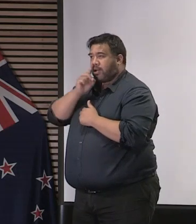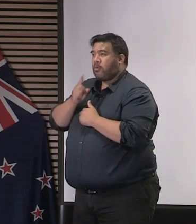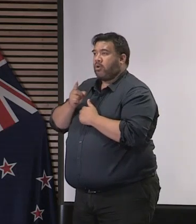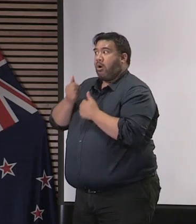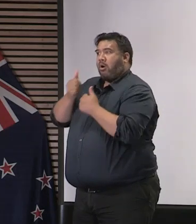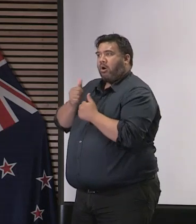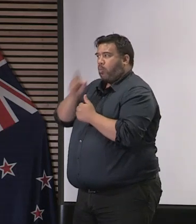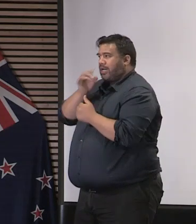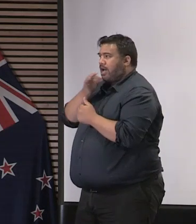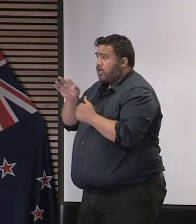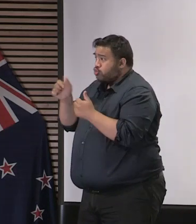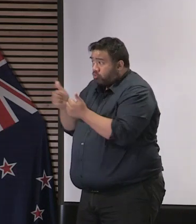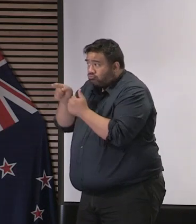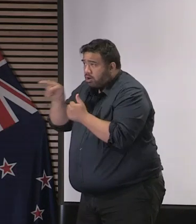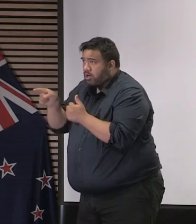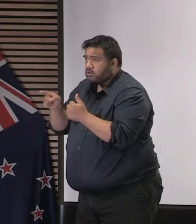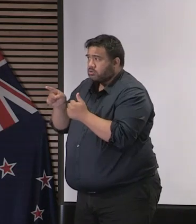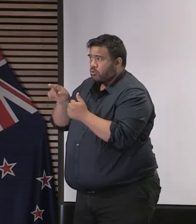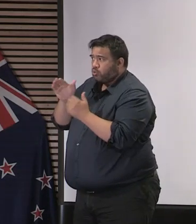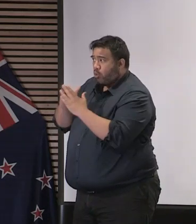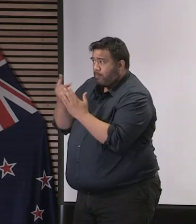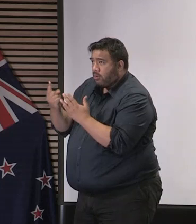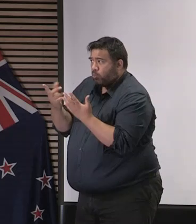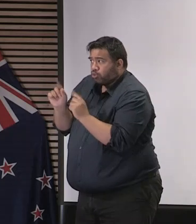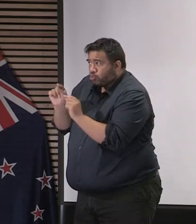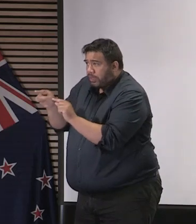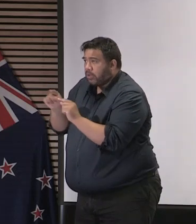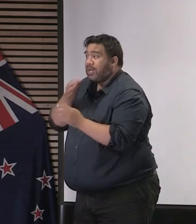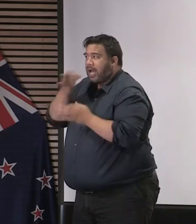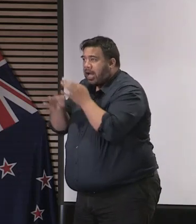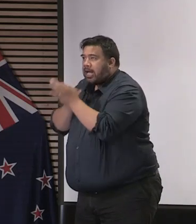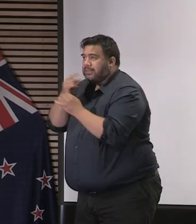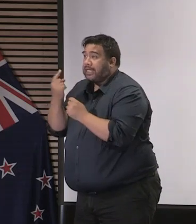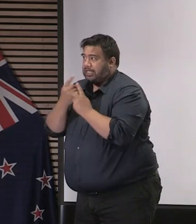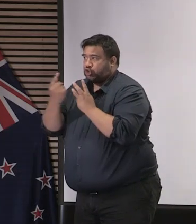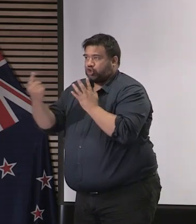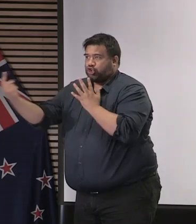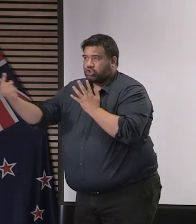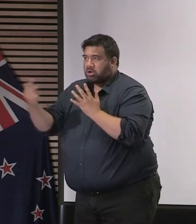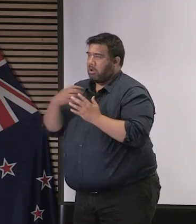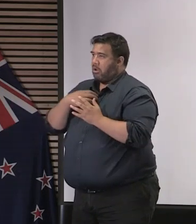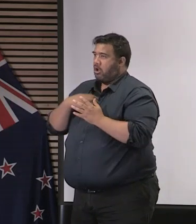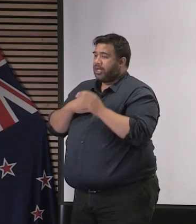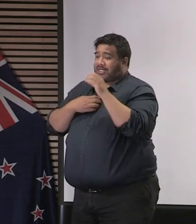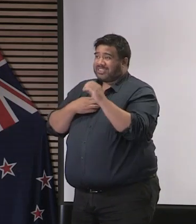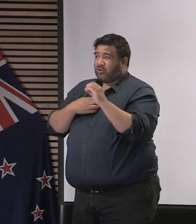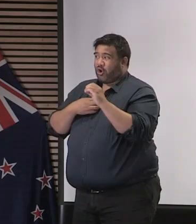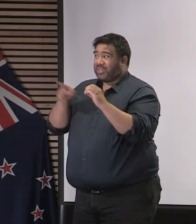more than 11,000 calls have been made, and we're asking people how they're faring in